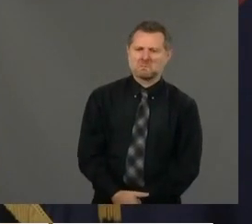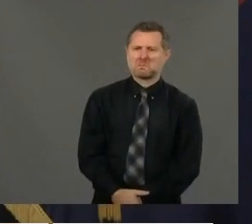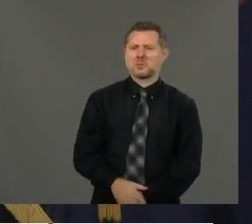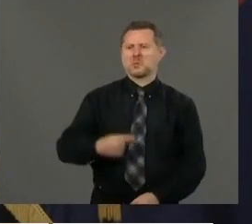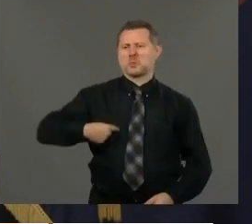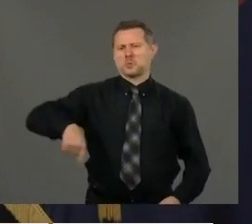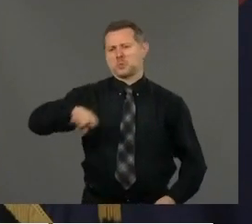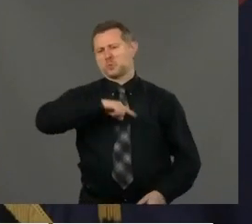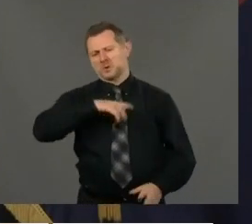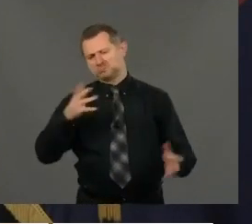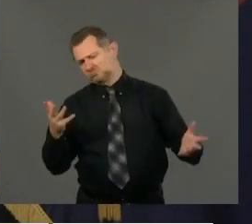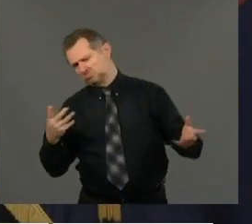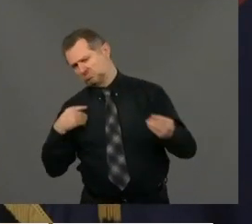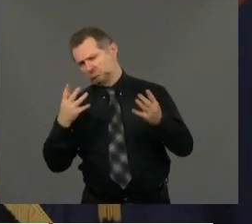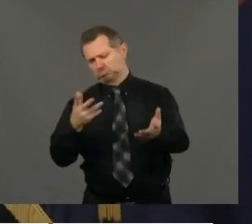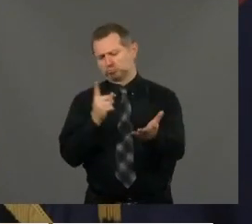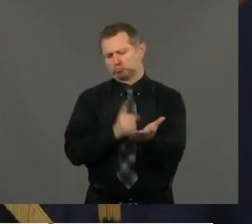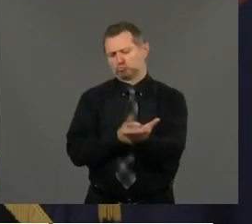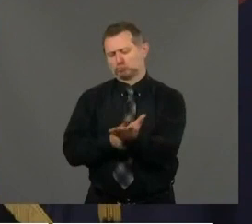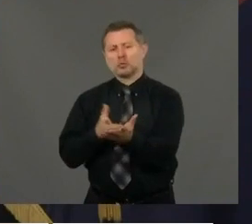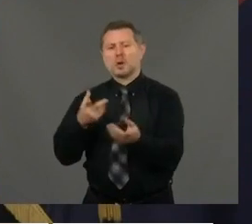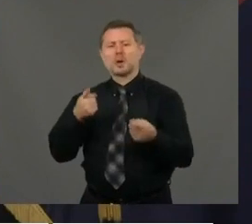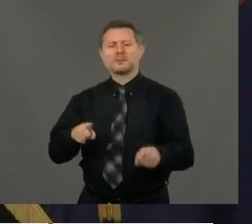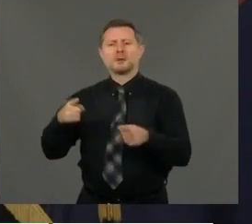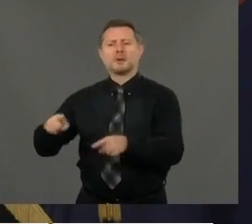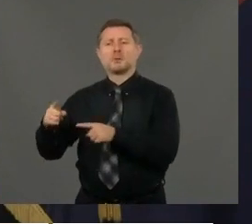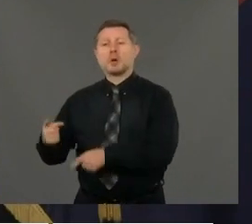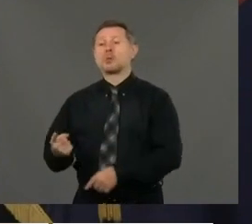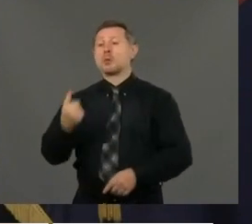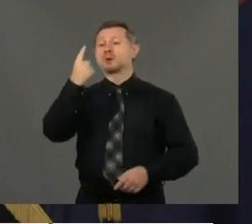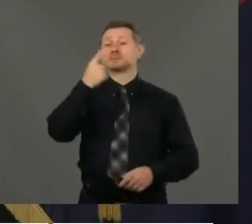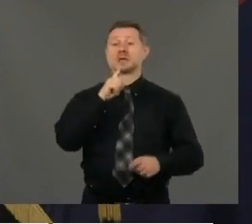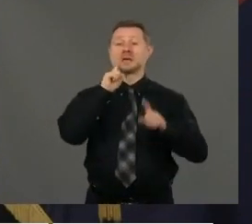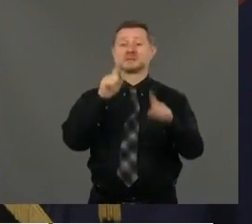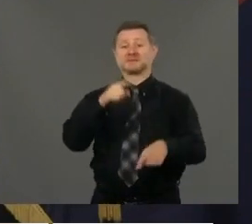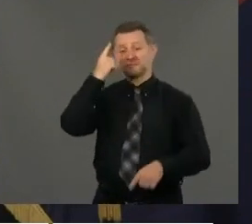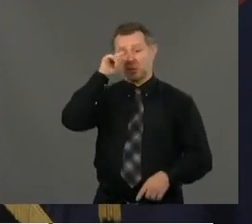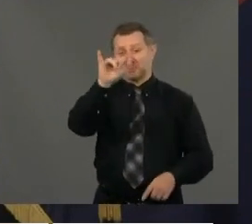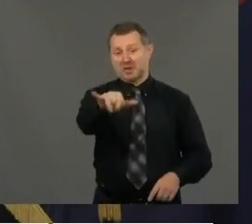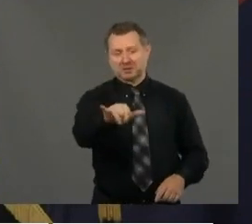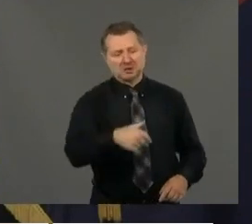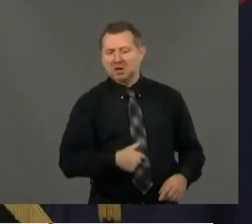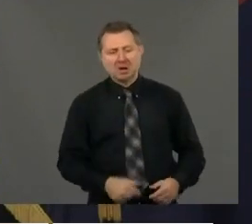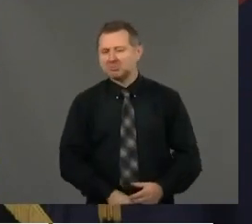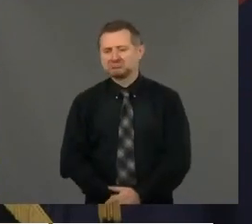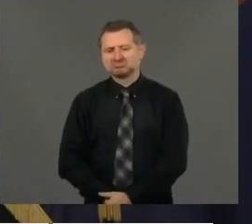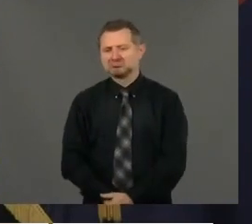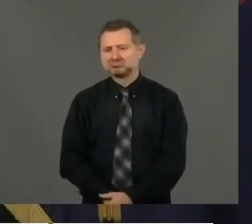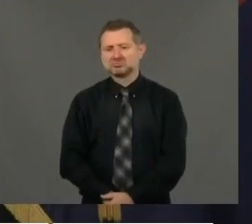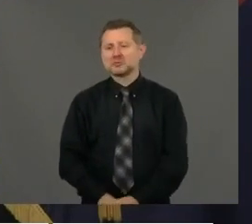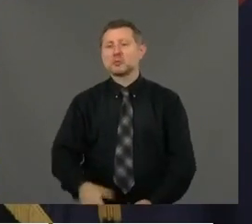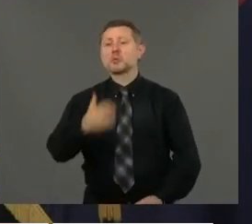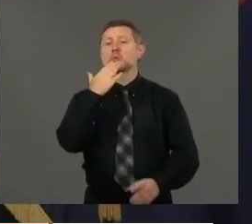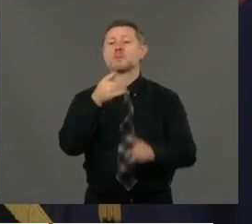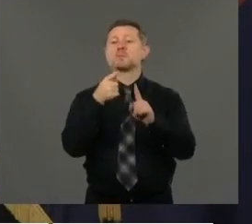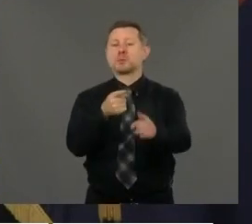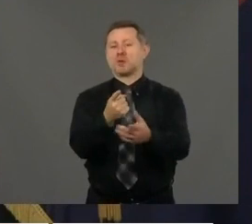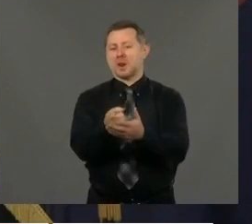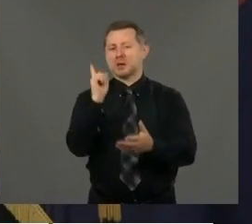THERE'S A VOID.